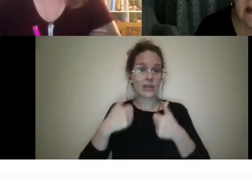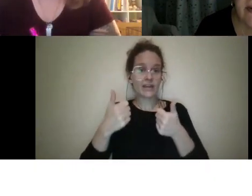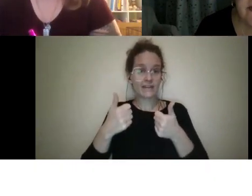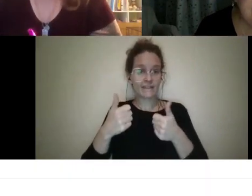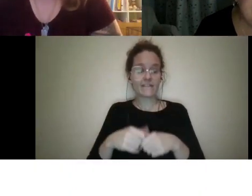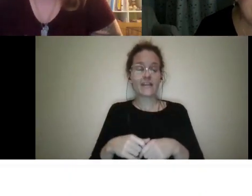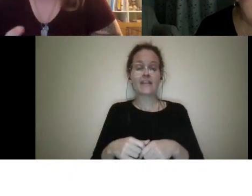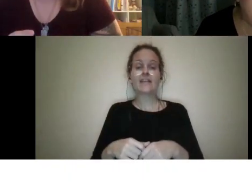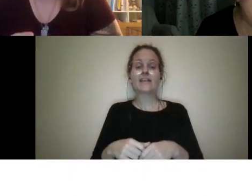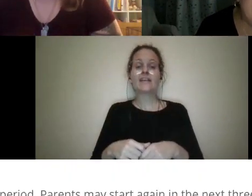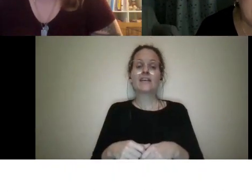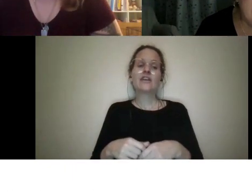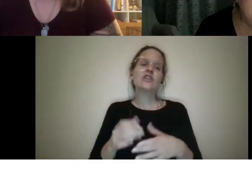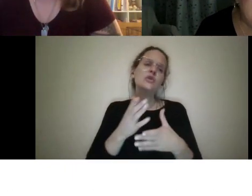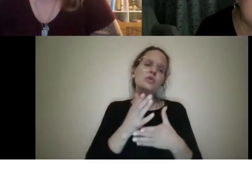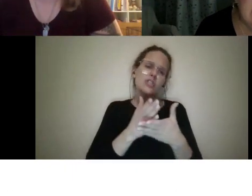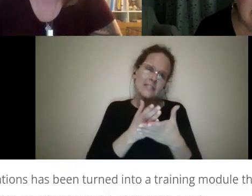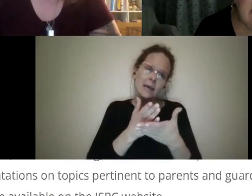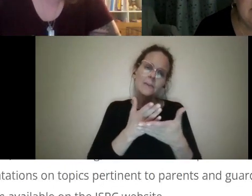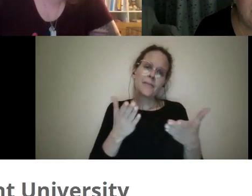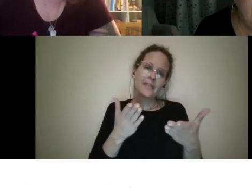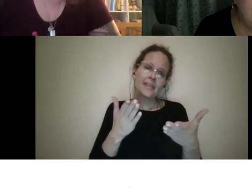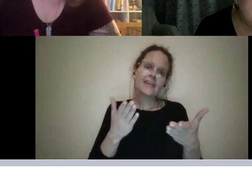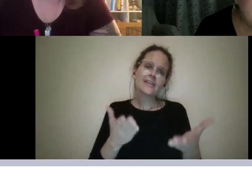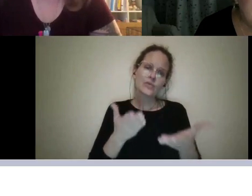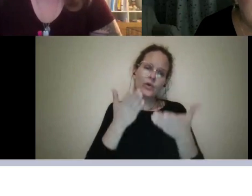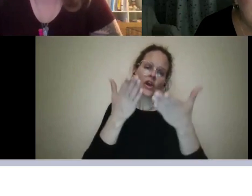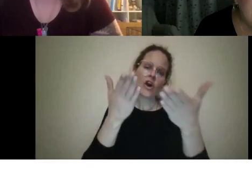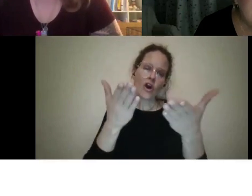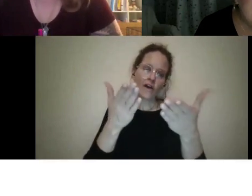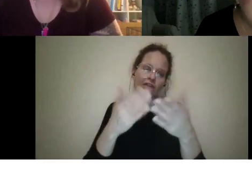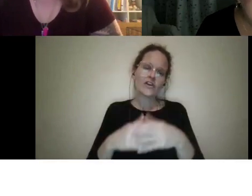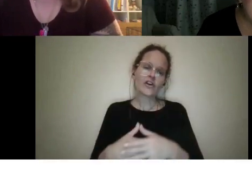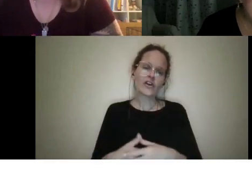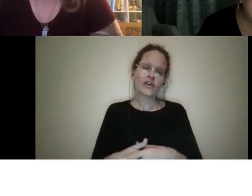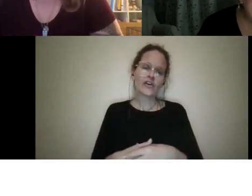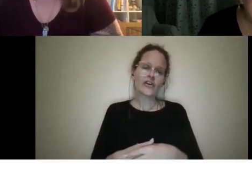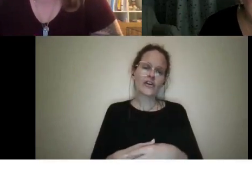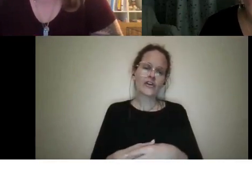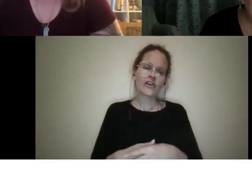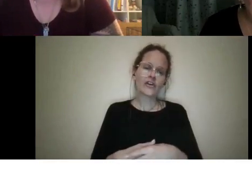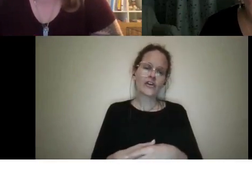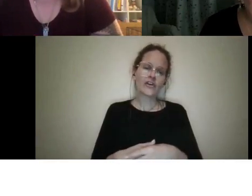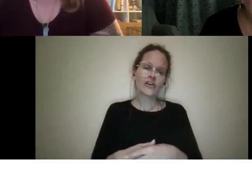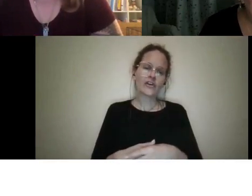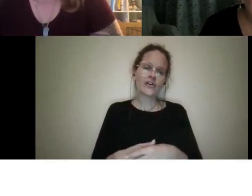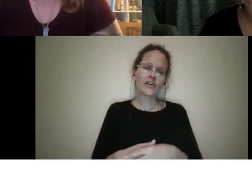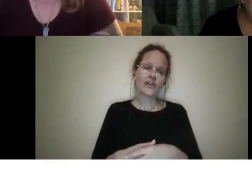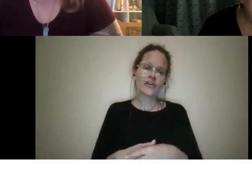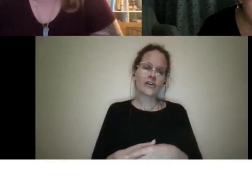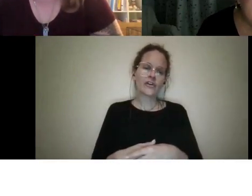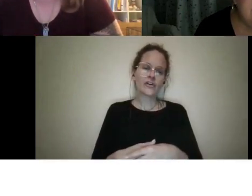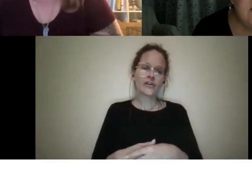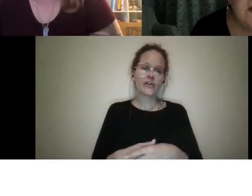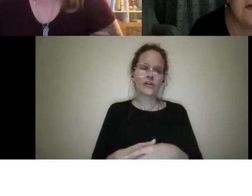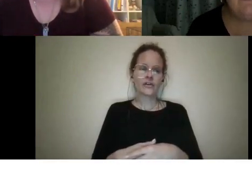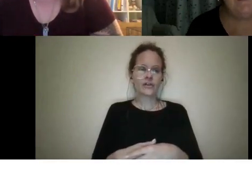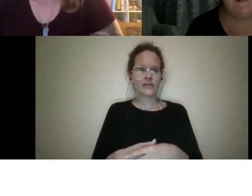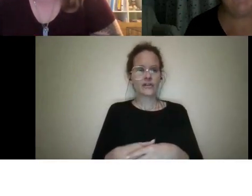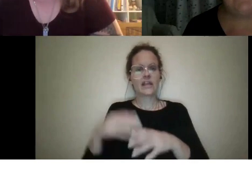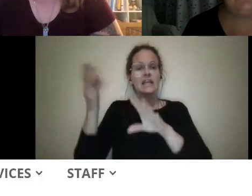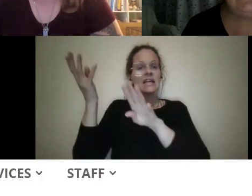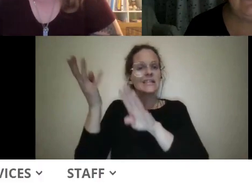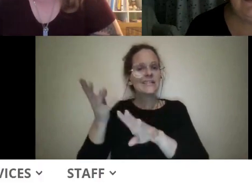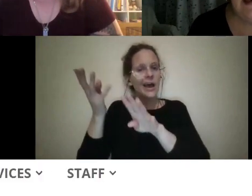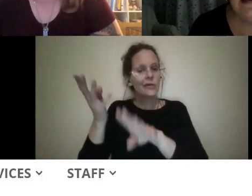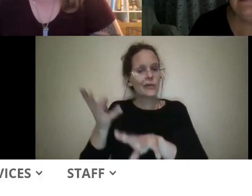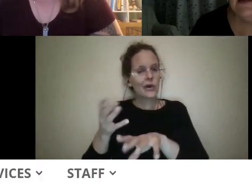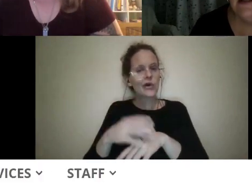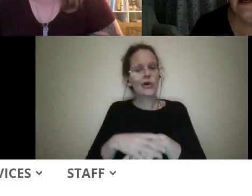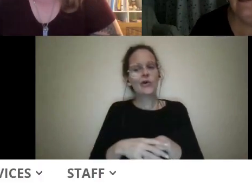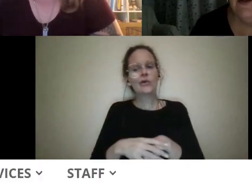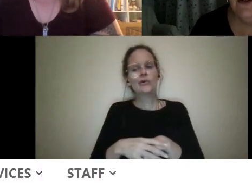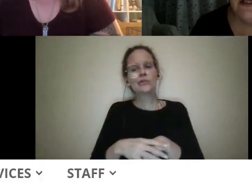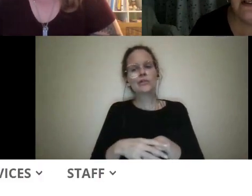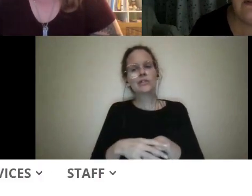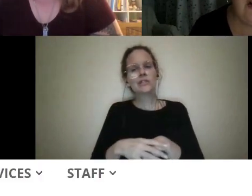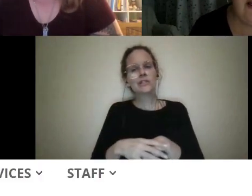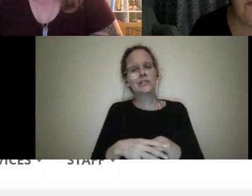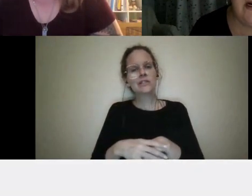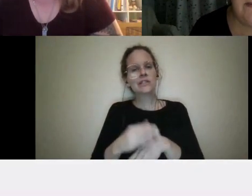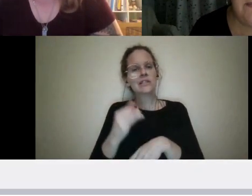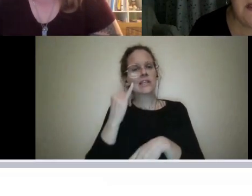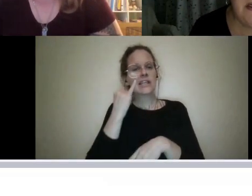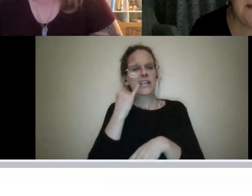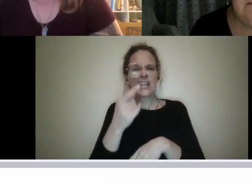just some of the things that we have to offer. We have downloads for parents. Sometimes if you just